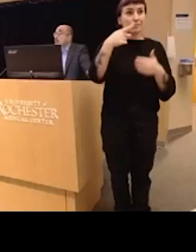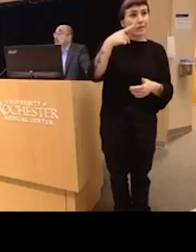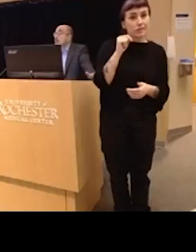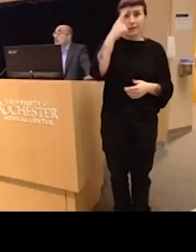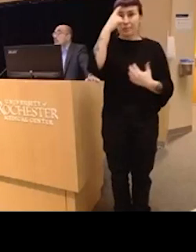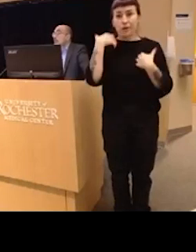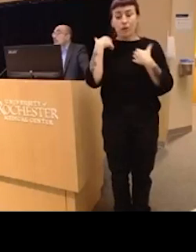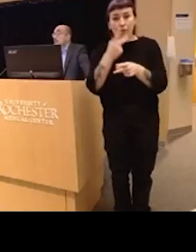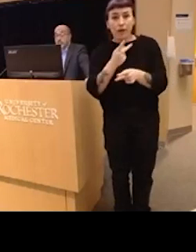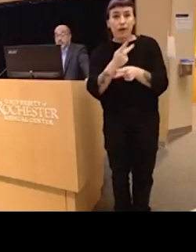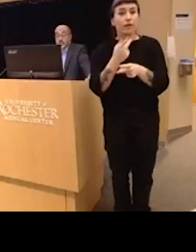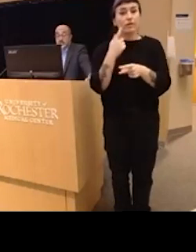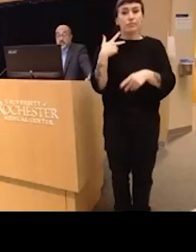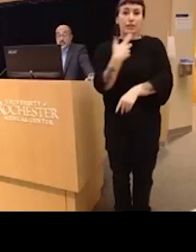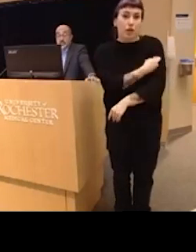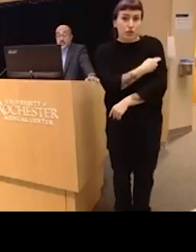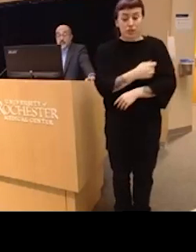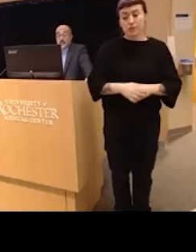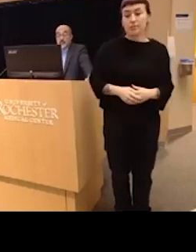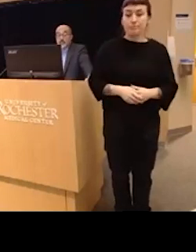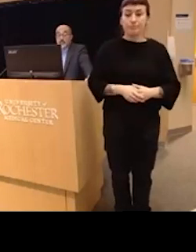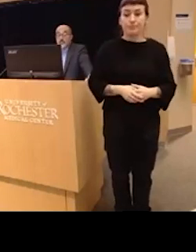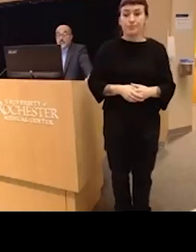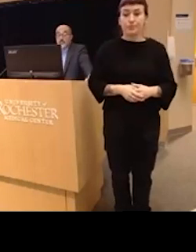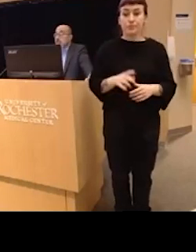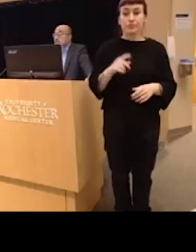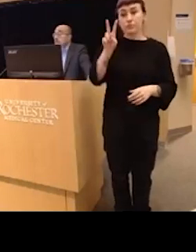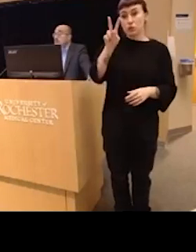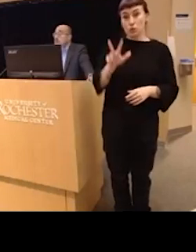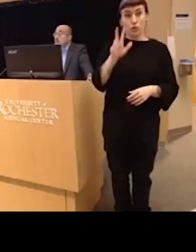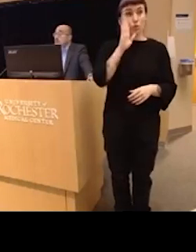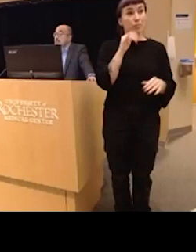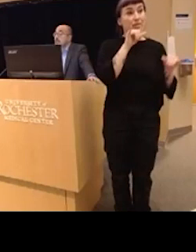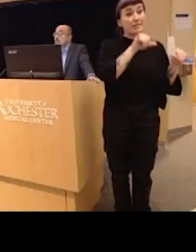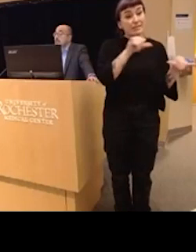health care or um injections um but two-thirds will either be the same or be slightly worse